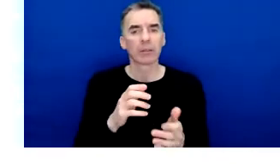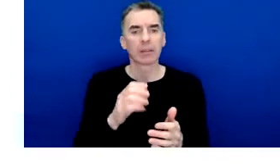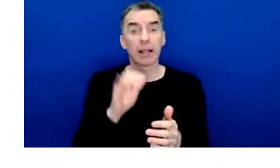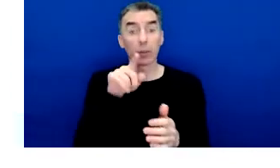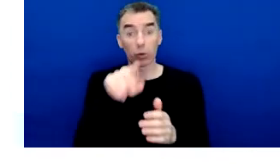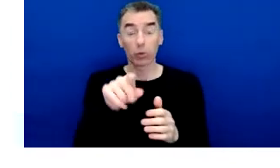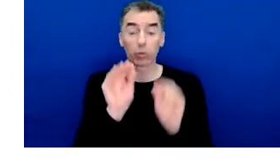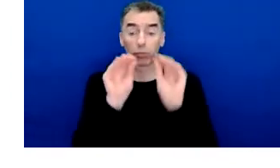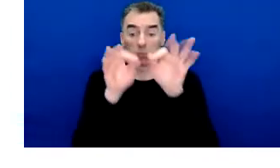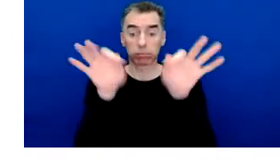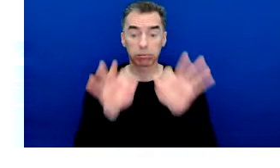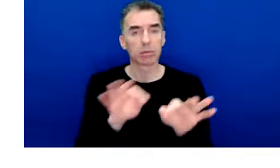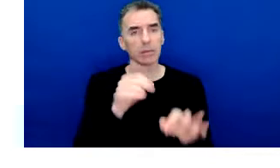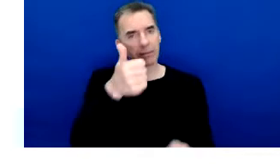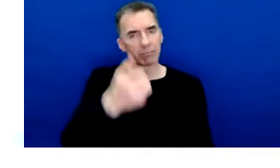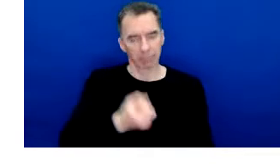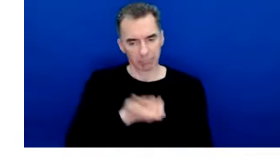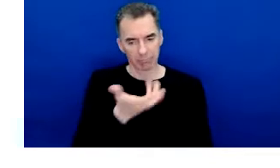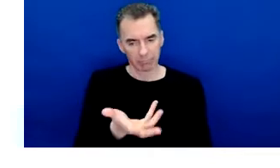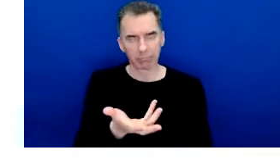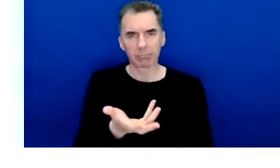and your policy needs to make sense for your class.